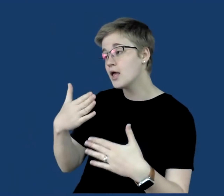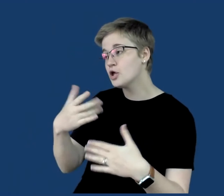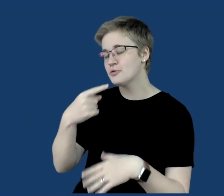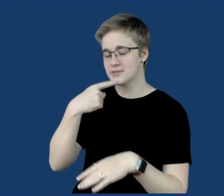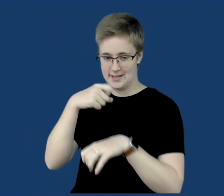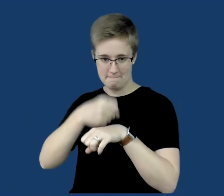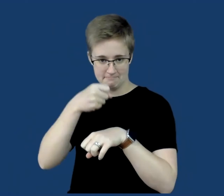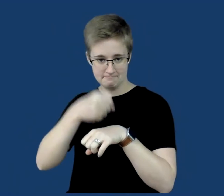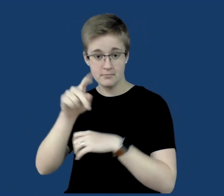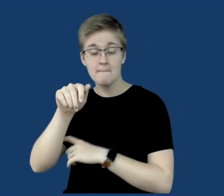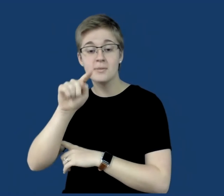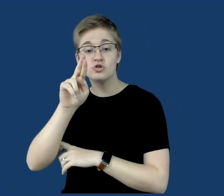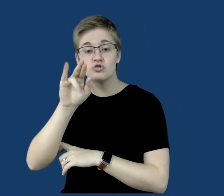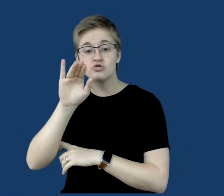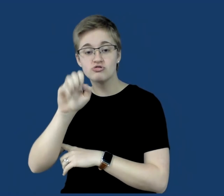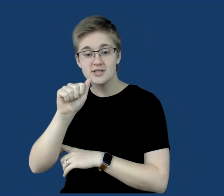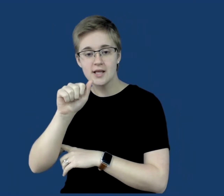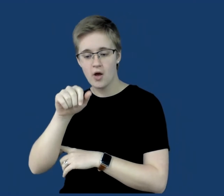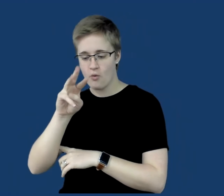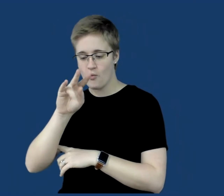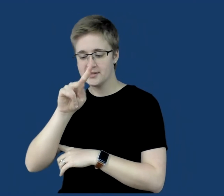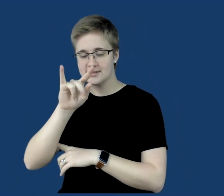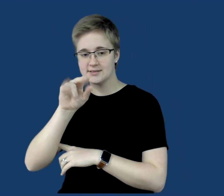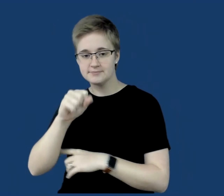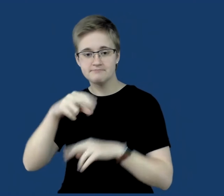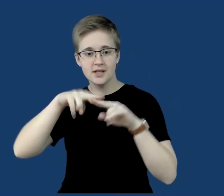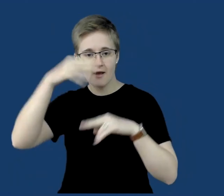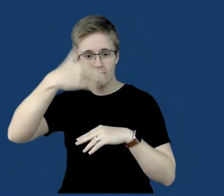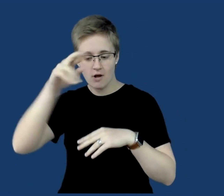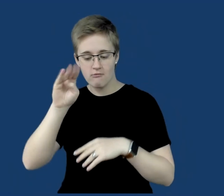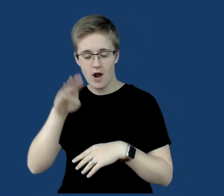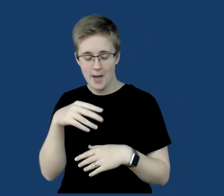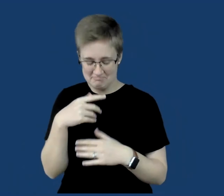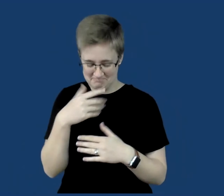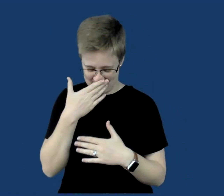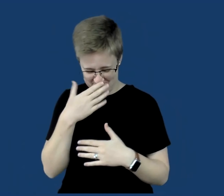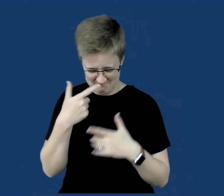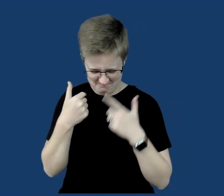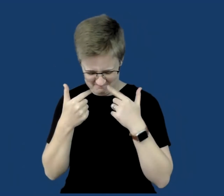Patrice Wilkins, who sat in front of Rob, snorted and then giggled and then covered her mouth.